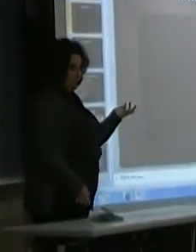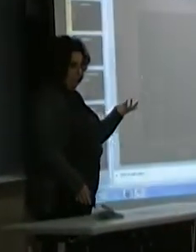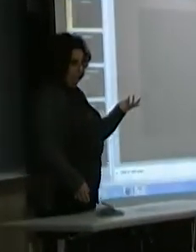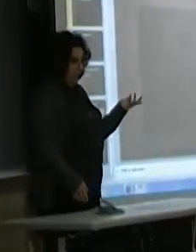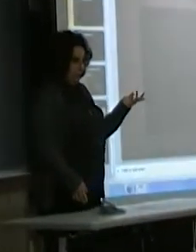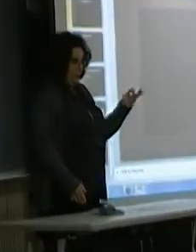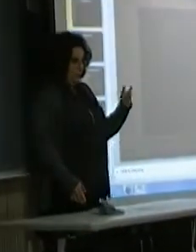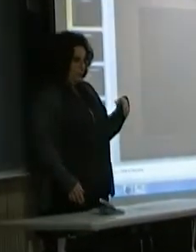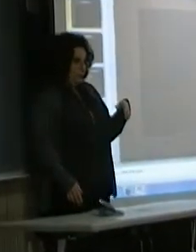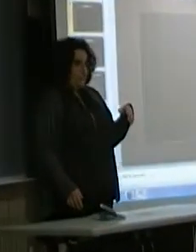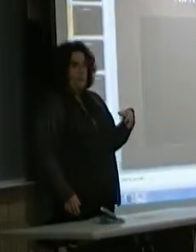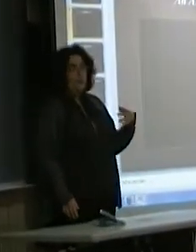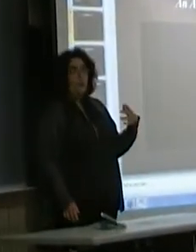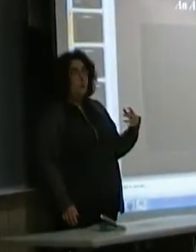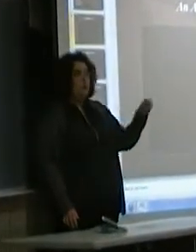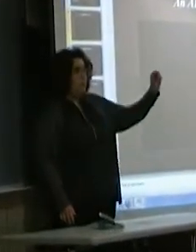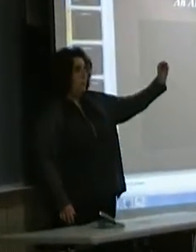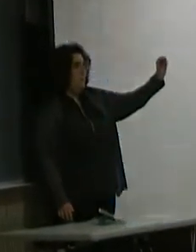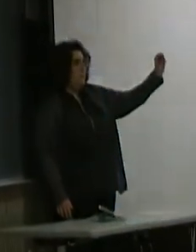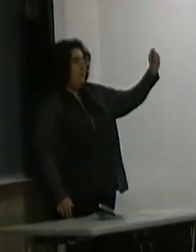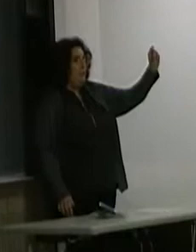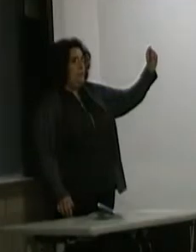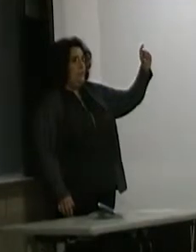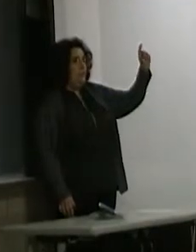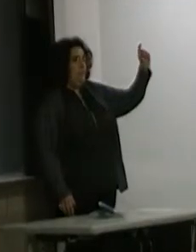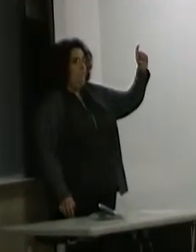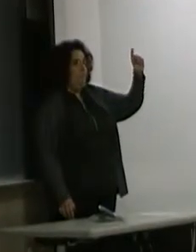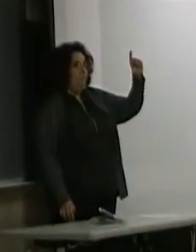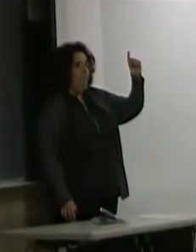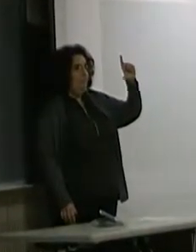to show that his opponent was coming closer he did that. [demonstrated]